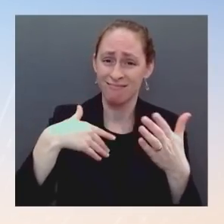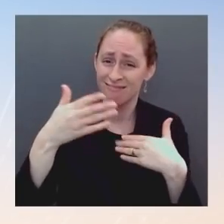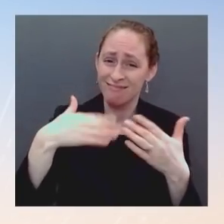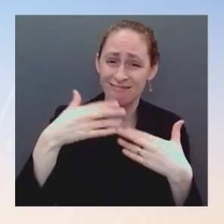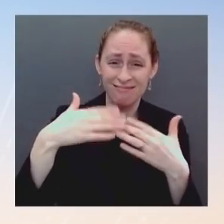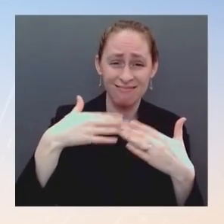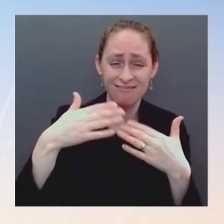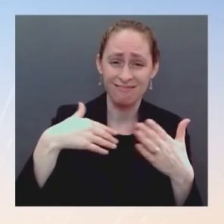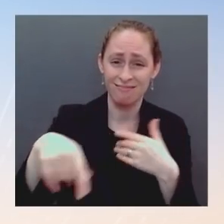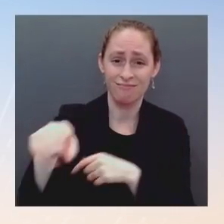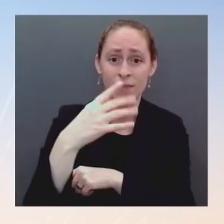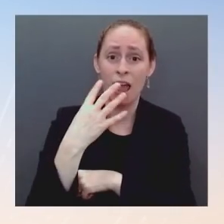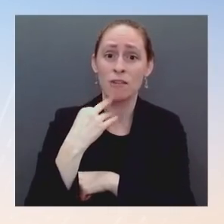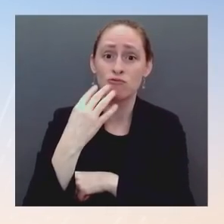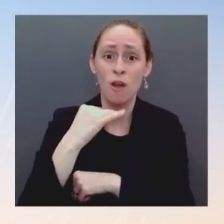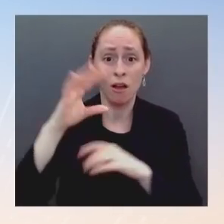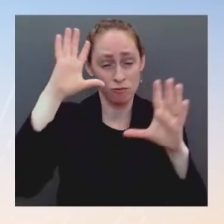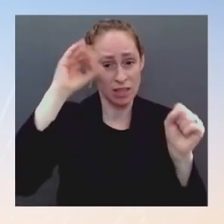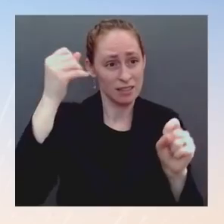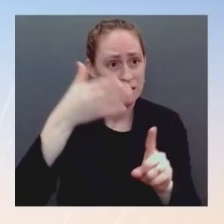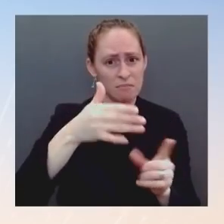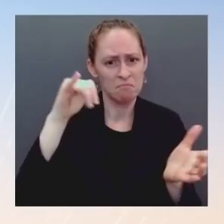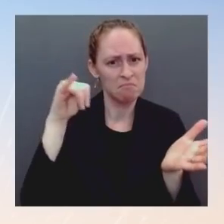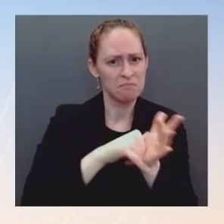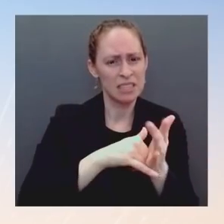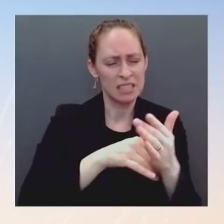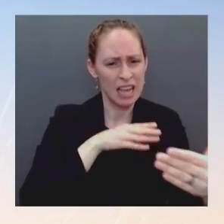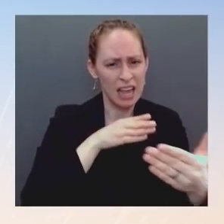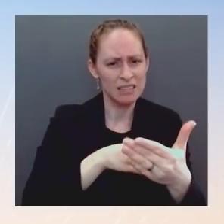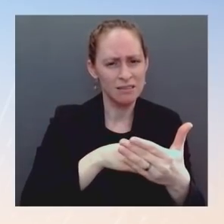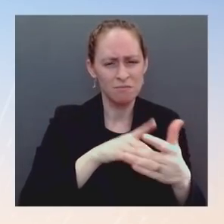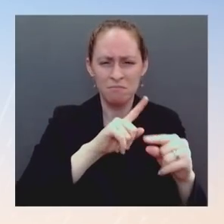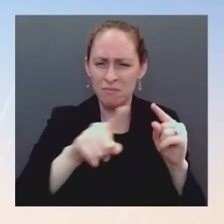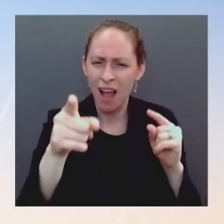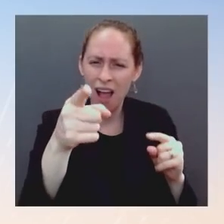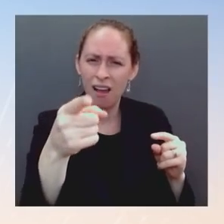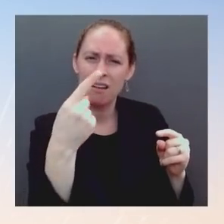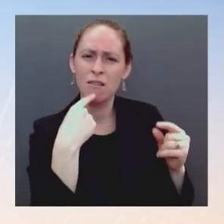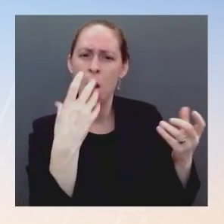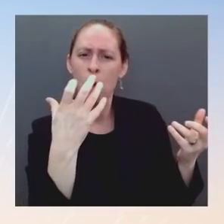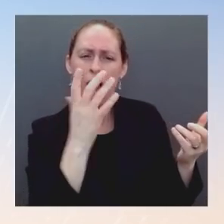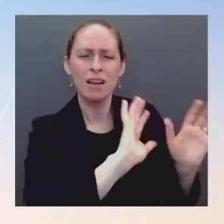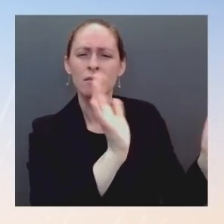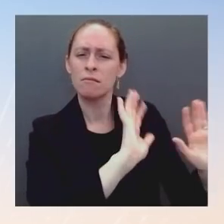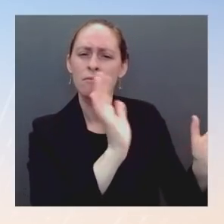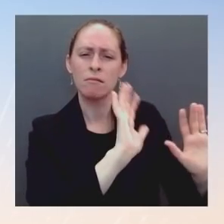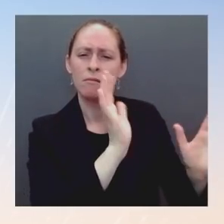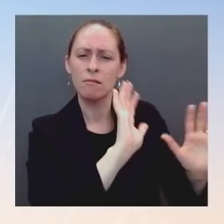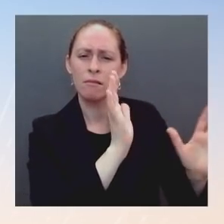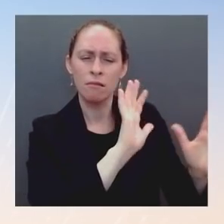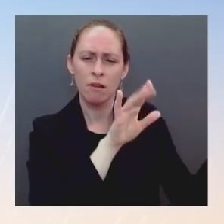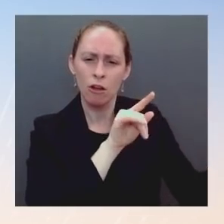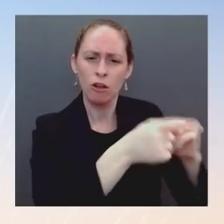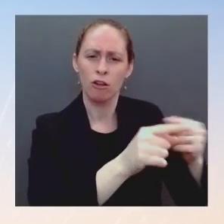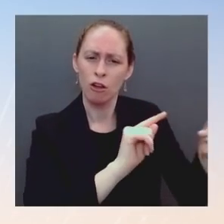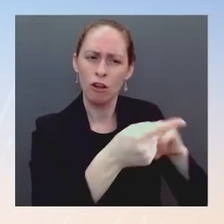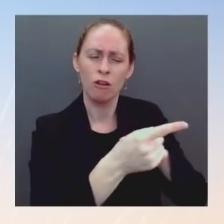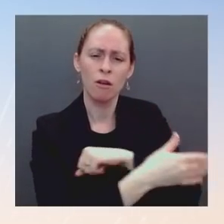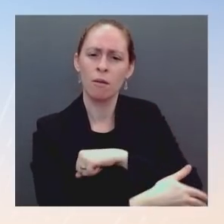as we have seen in the last few weeks? Ms. Psaki: Well, I expect my colleague, John Kirby, at the Pentagon may have more to say on this. But I can tell you that --